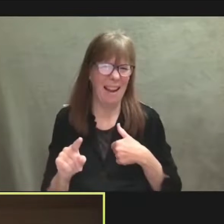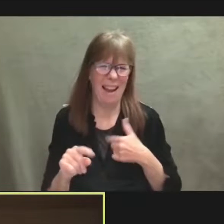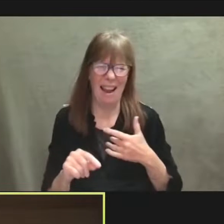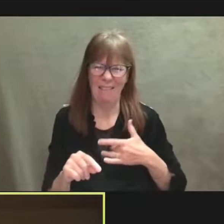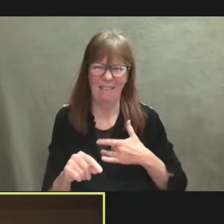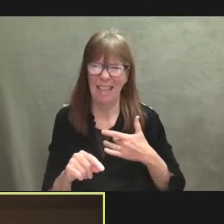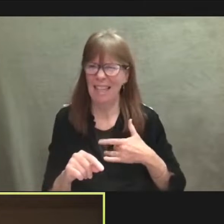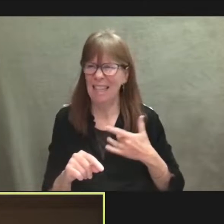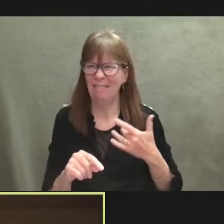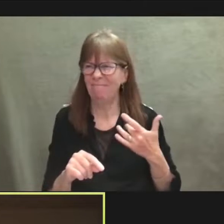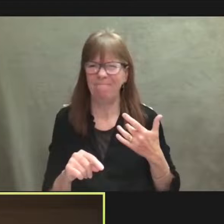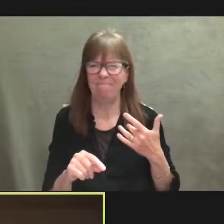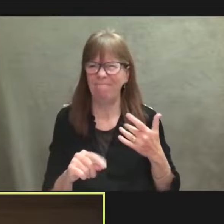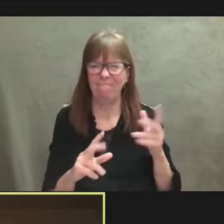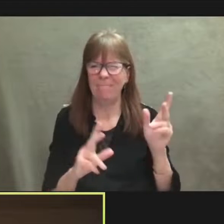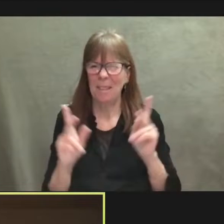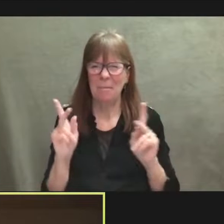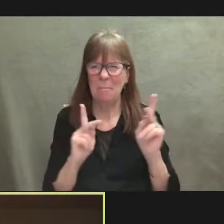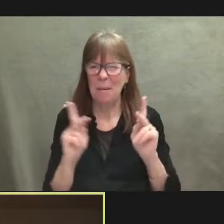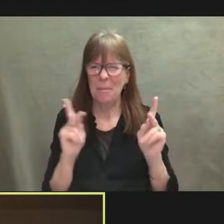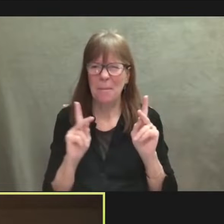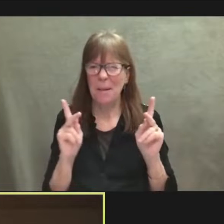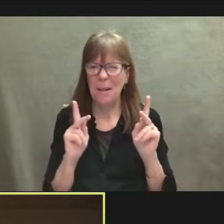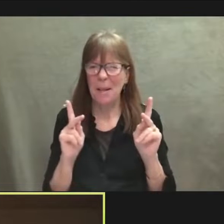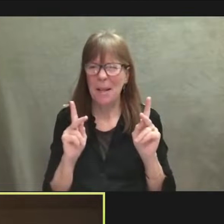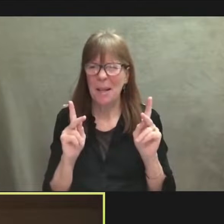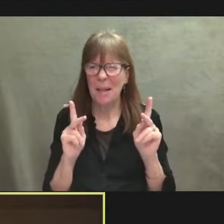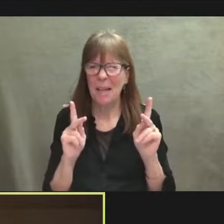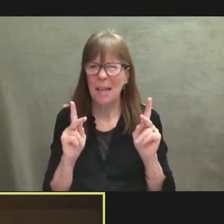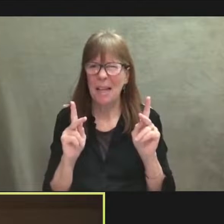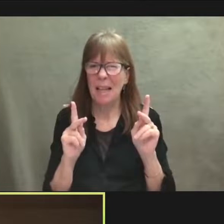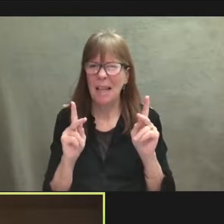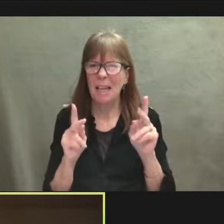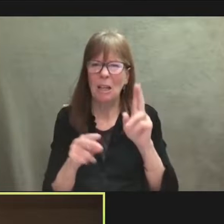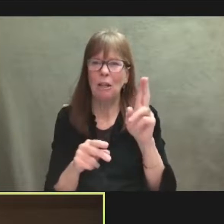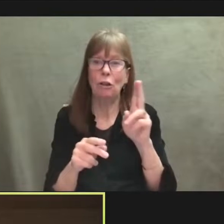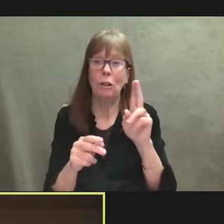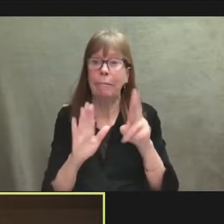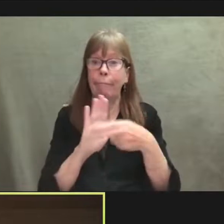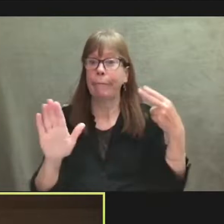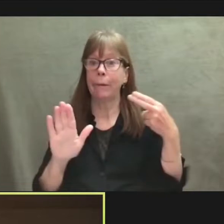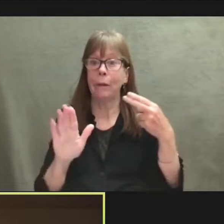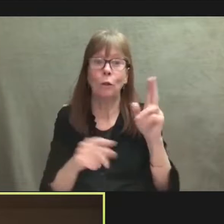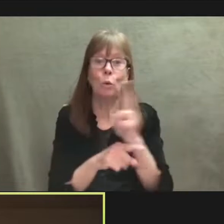you know people are just trying to… glossing over it. So just personally, you know,